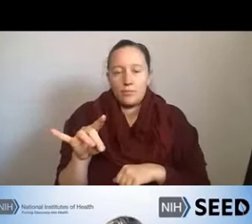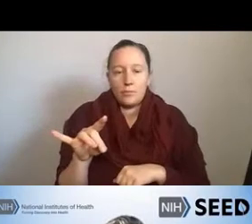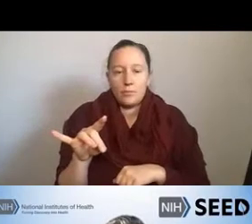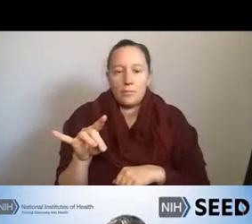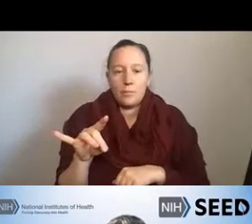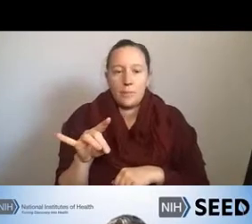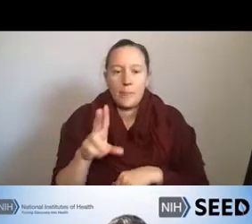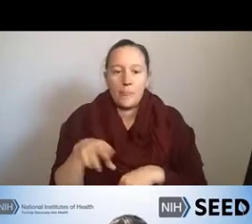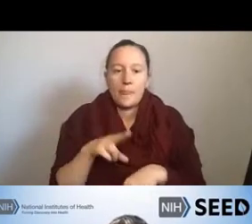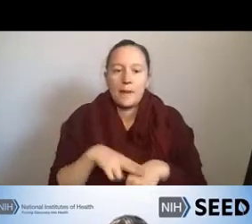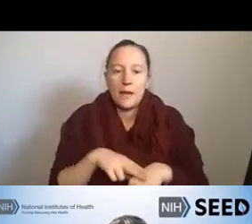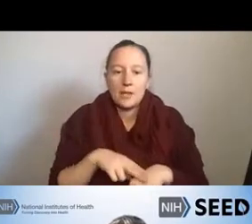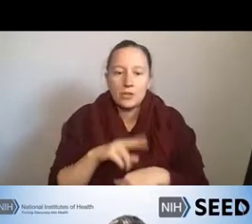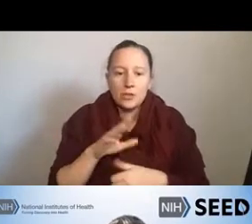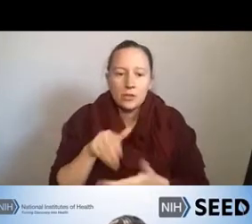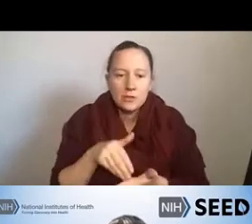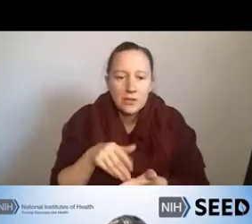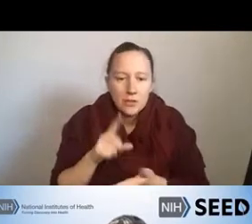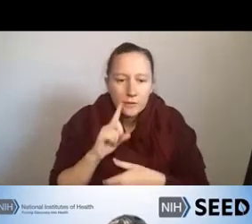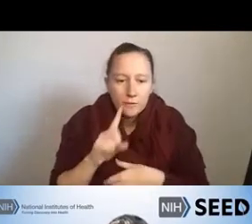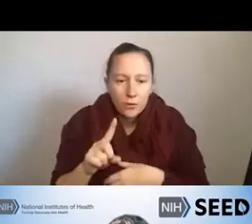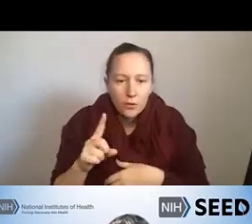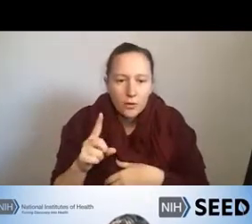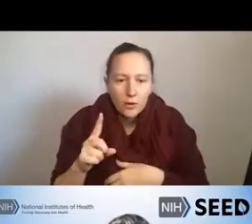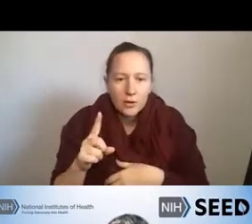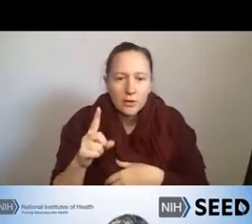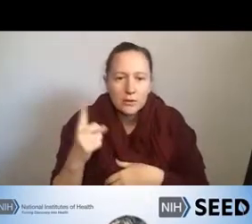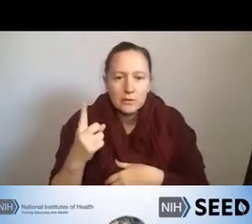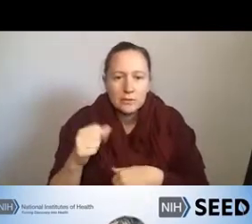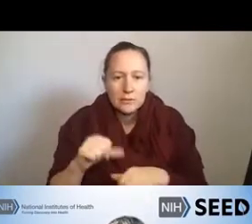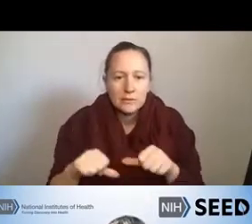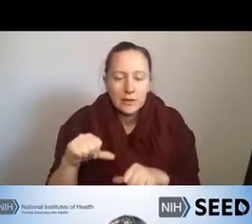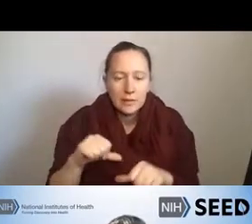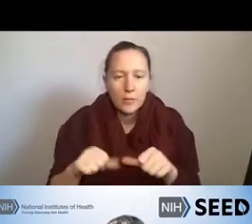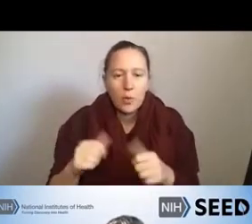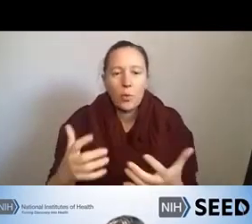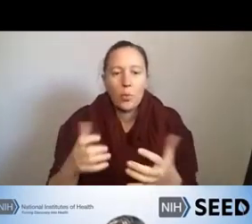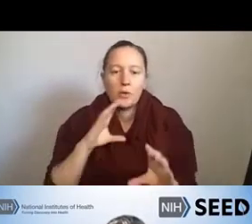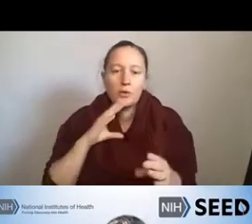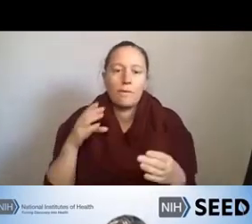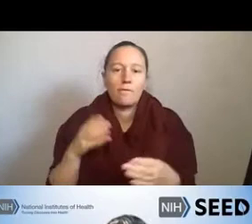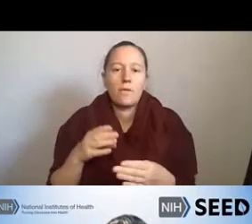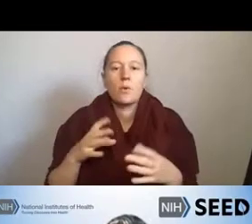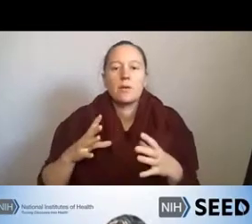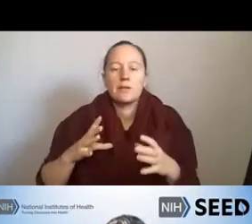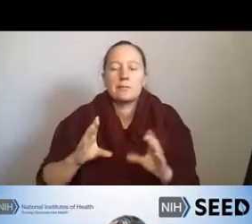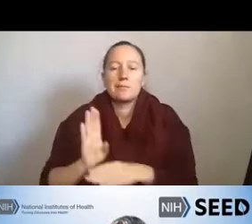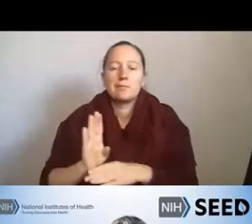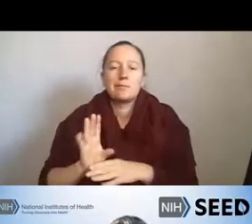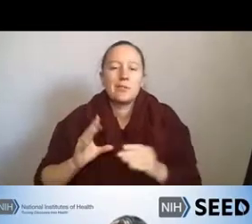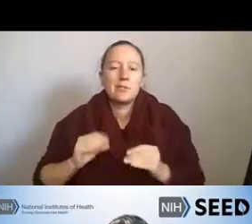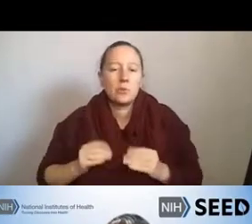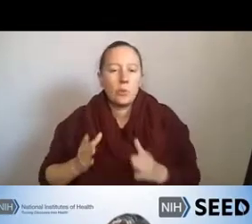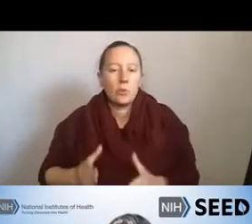really wanted to focus on entrepreneurship development in supporting this product development in the IDeA states,